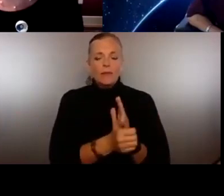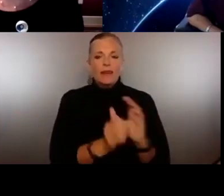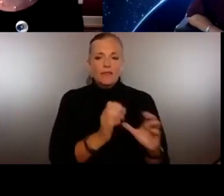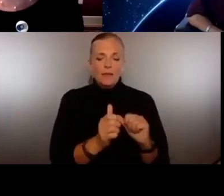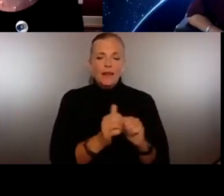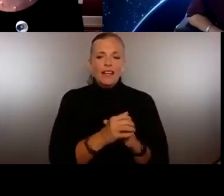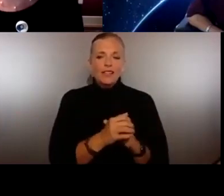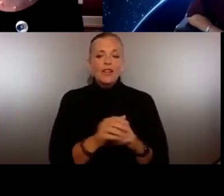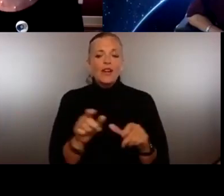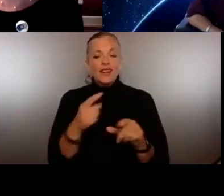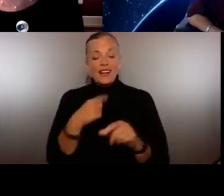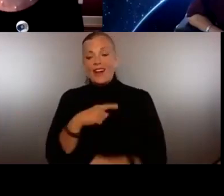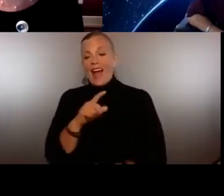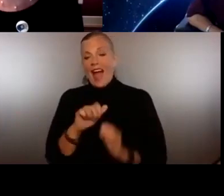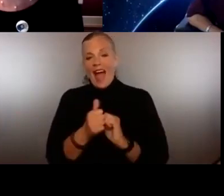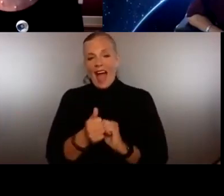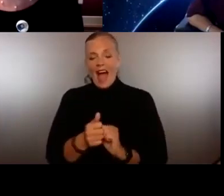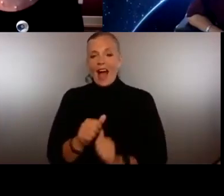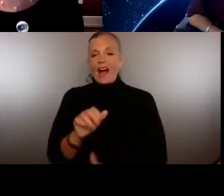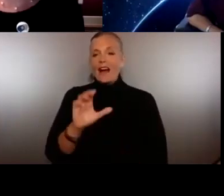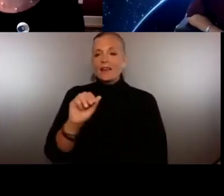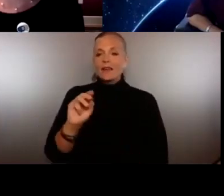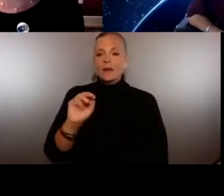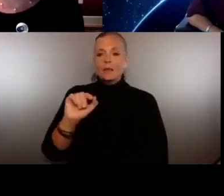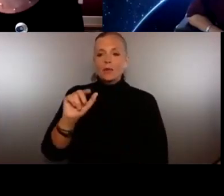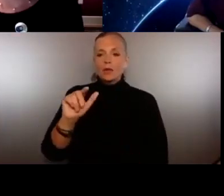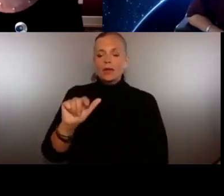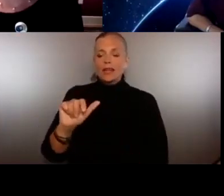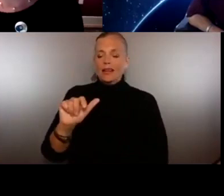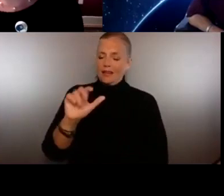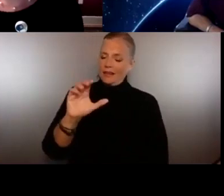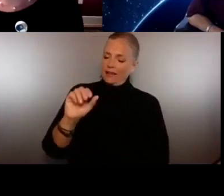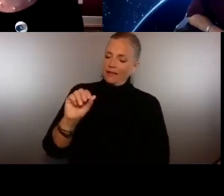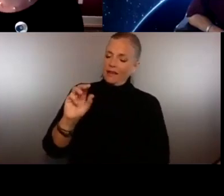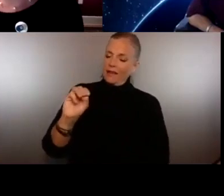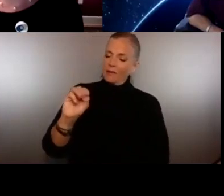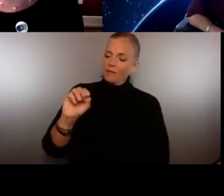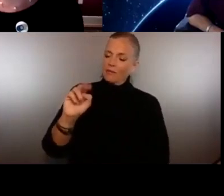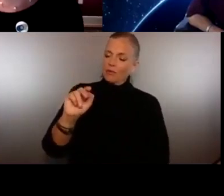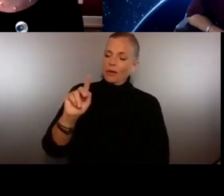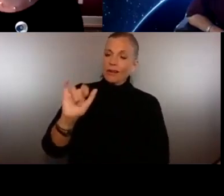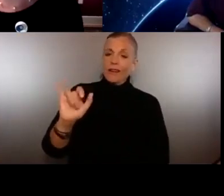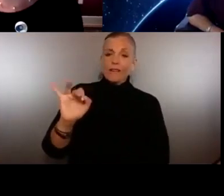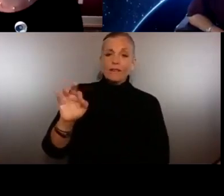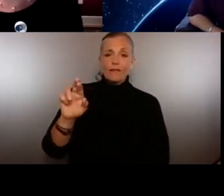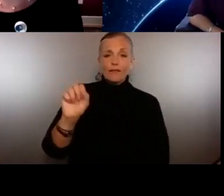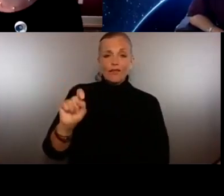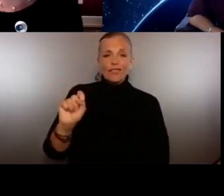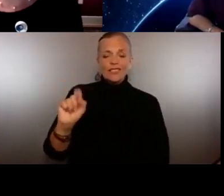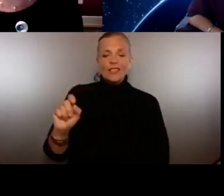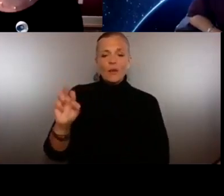CommunicationFIRST face masks, tote bags, and t-shirts. You can get those also on our web page,